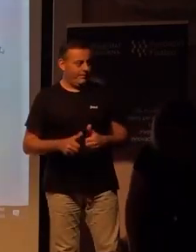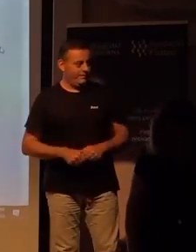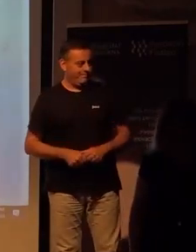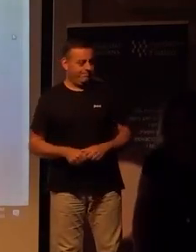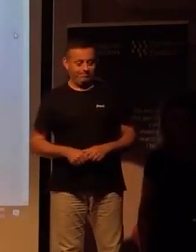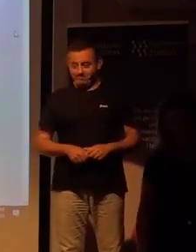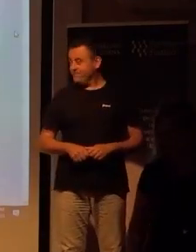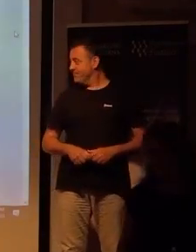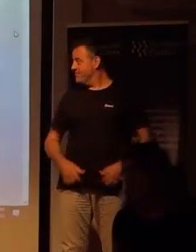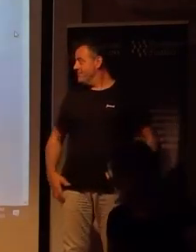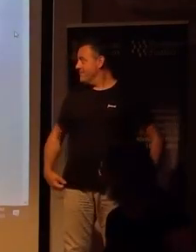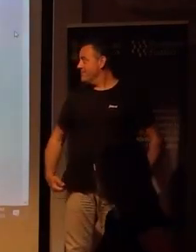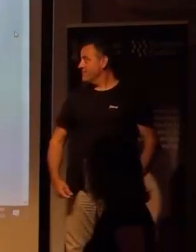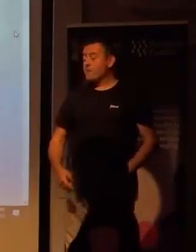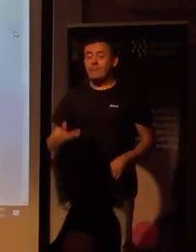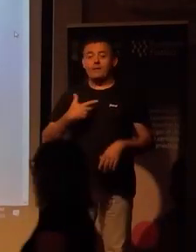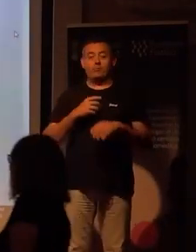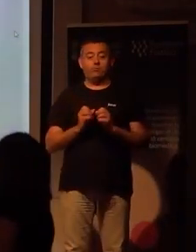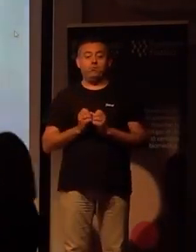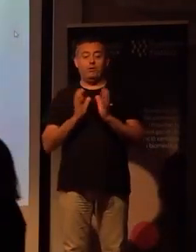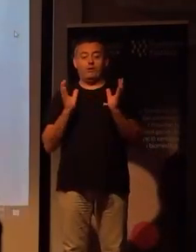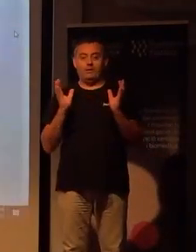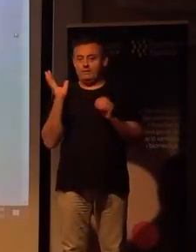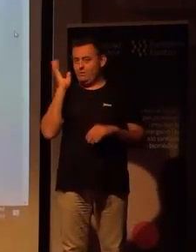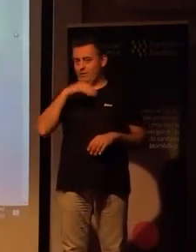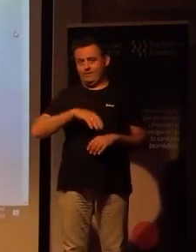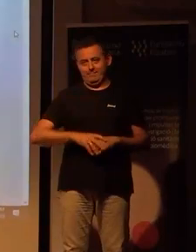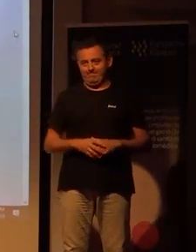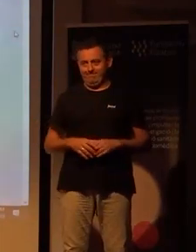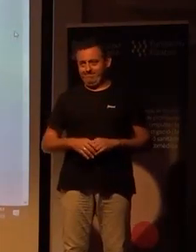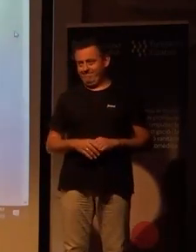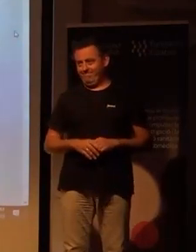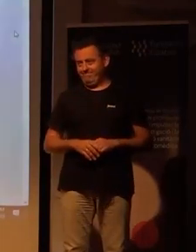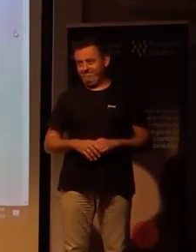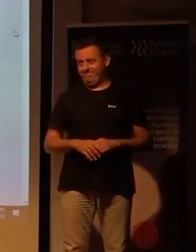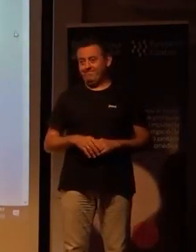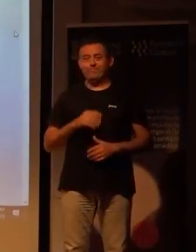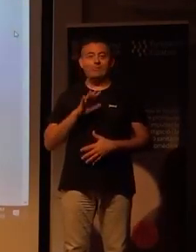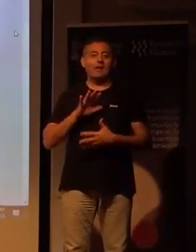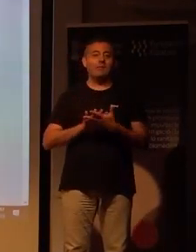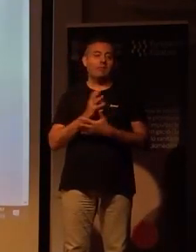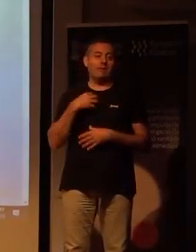I don’t have a volcano, but I’m going to talk to you about tomatoes and lettuce, I hope you like it.